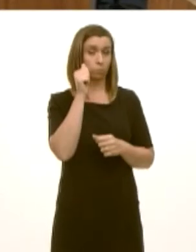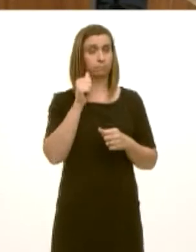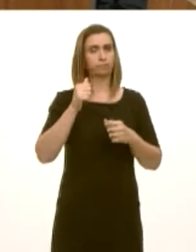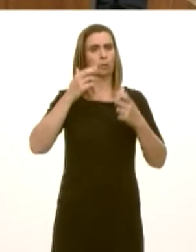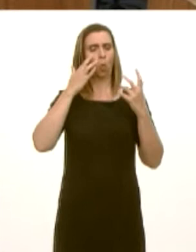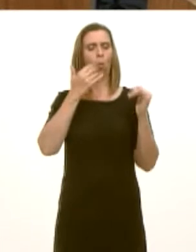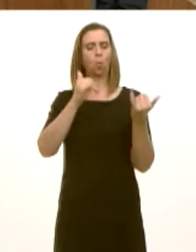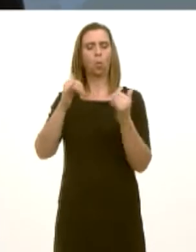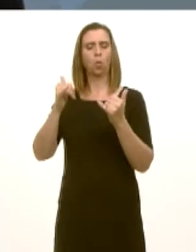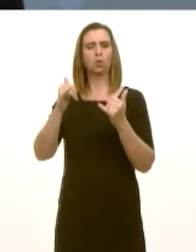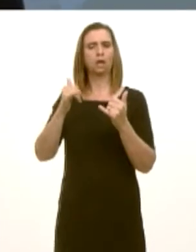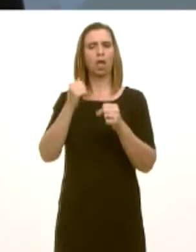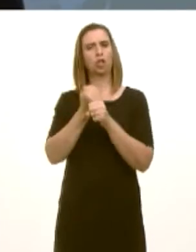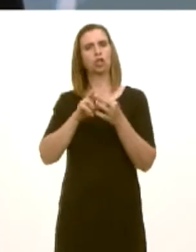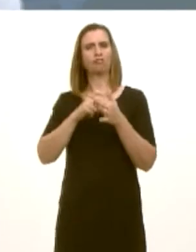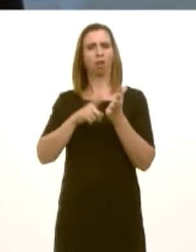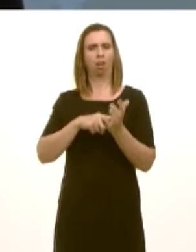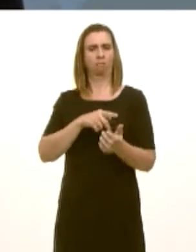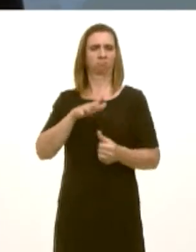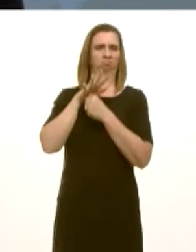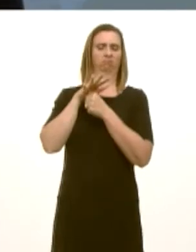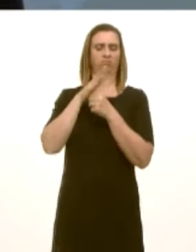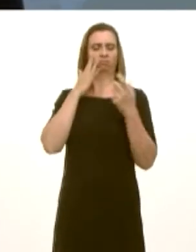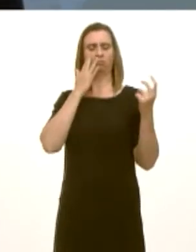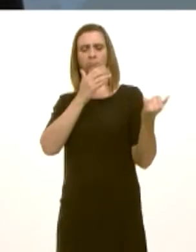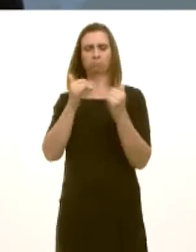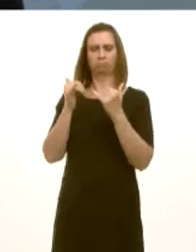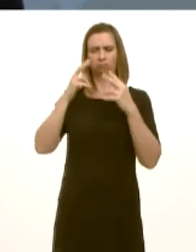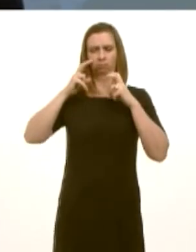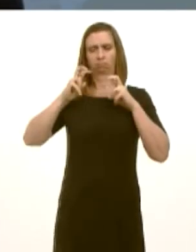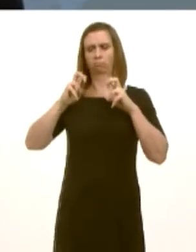undertaking a very detailed and comprehensive report into this matter, and there have been